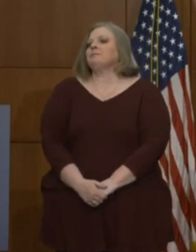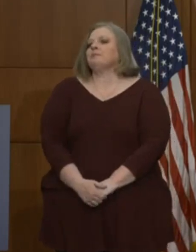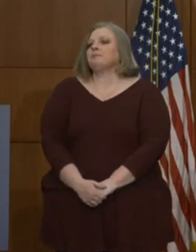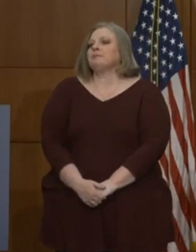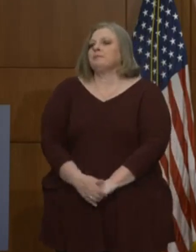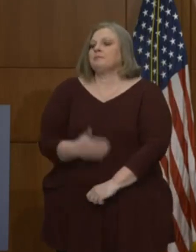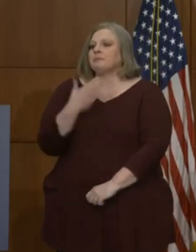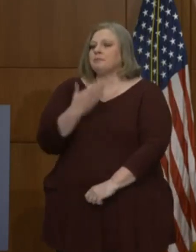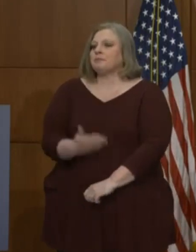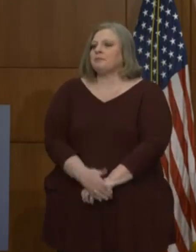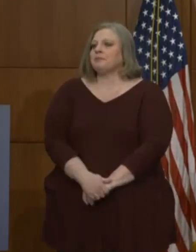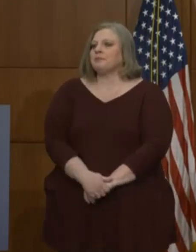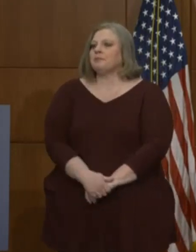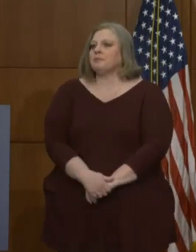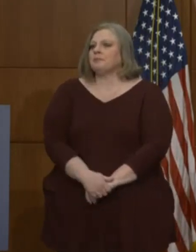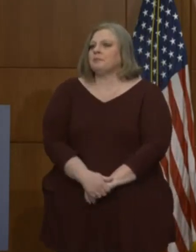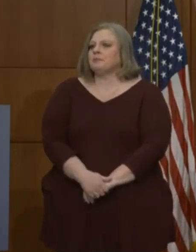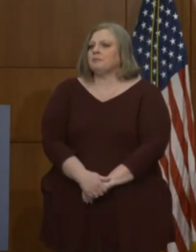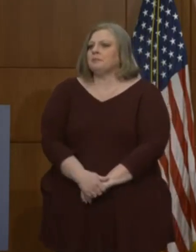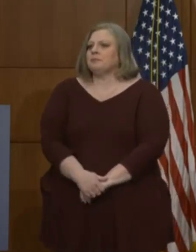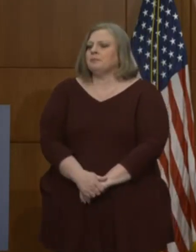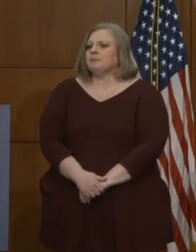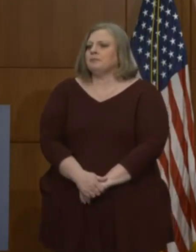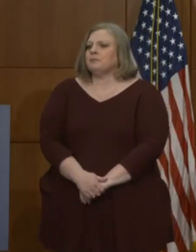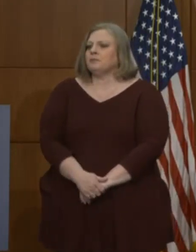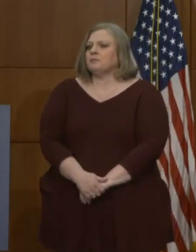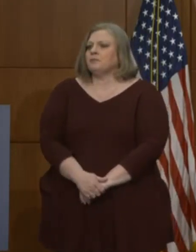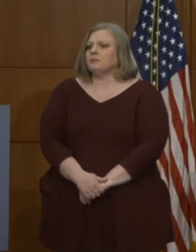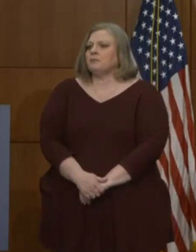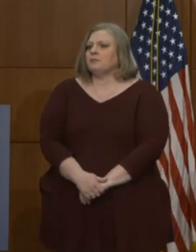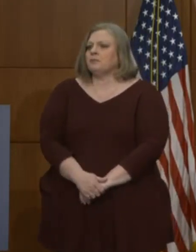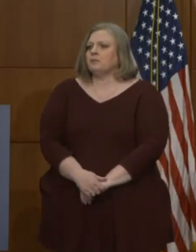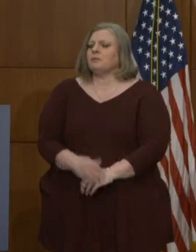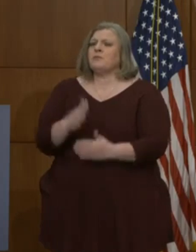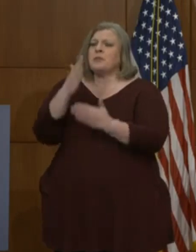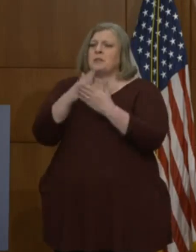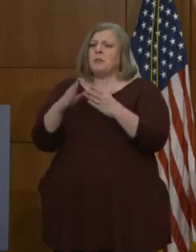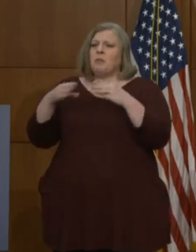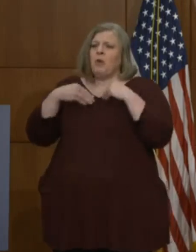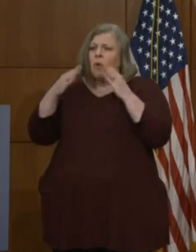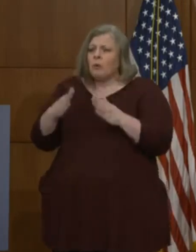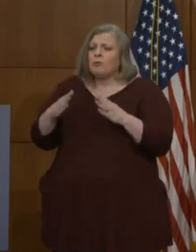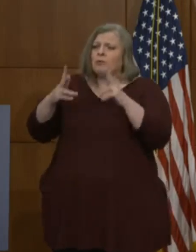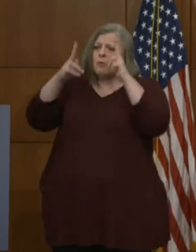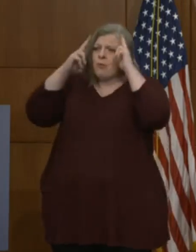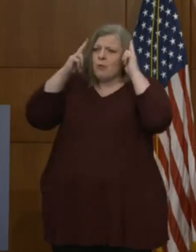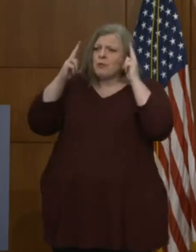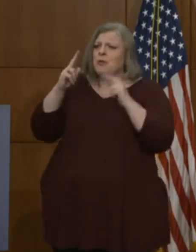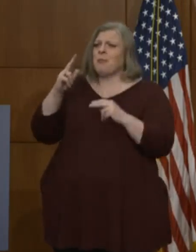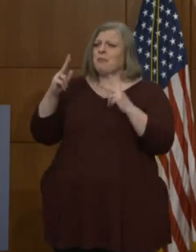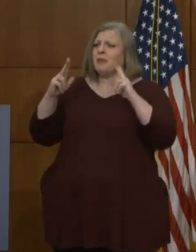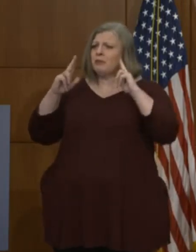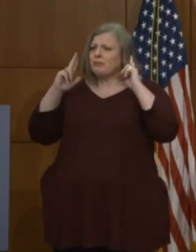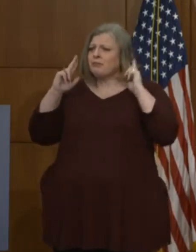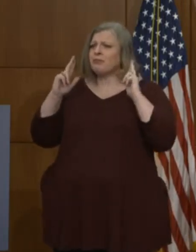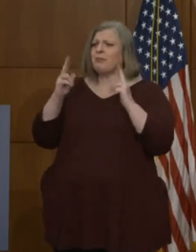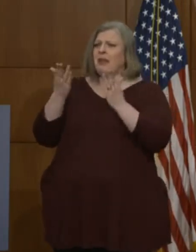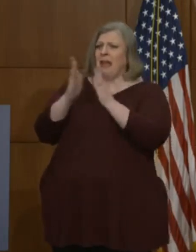HOW REALLY GOOD ABOUT IMPROVING IT. SO THANK YOU. THANK YOU IT. SO THANK YOU. THANK YOU GOVERNOR- SOME OF THOSE FOLDERS GOVERNOR- SOME OF THOSE FOLDERS OF THE BARBER SHOPS AND SALONS